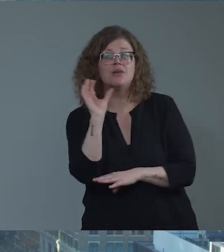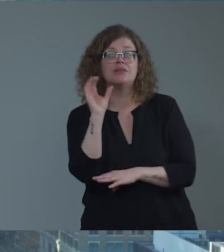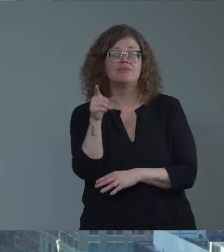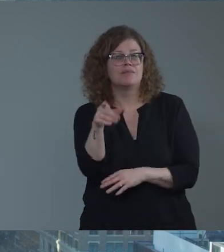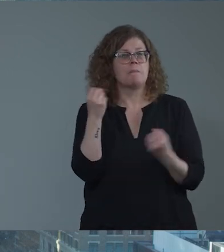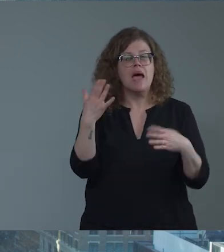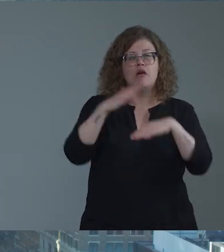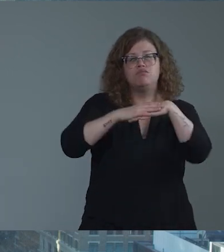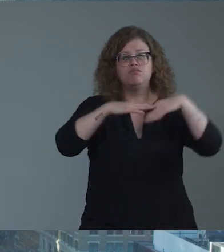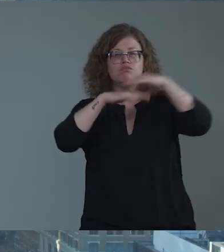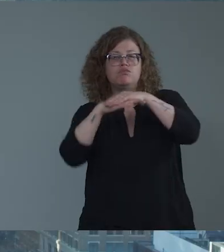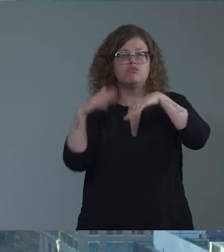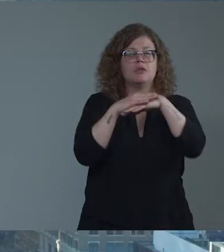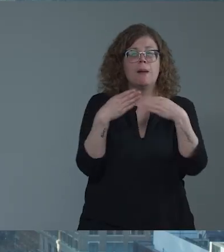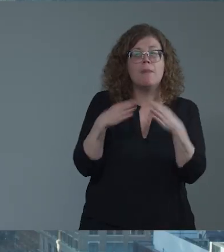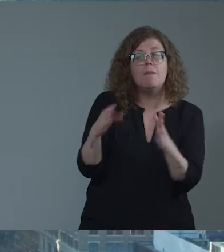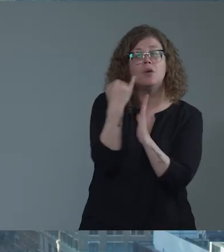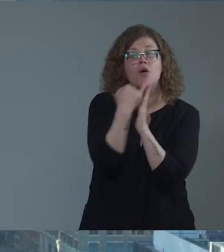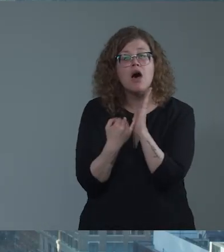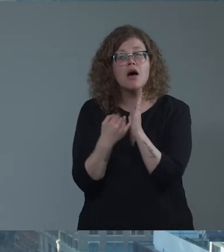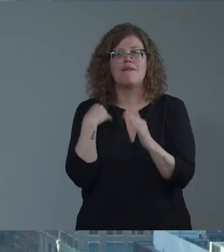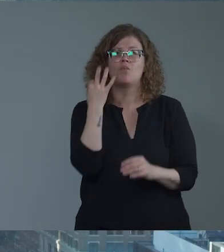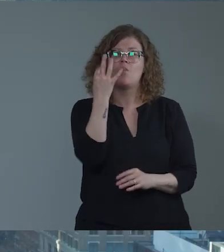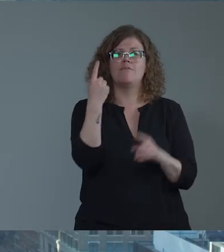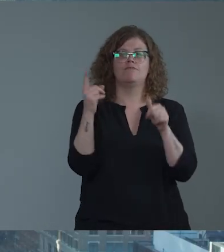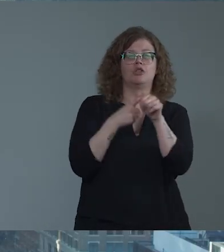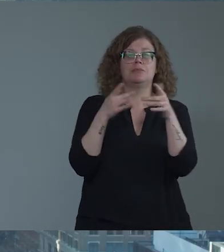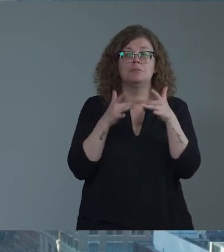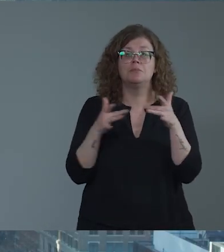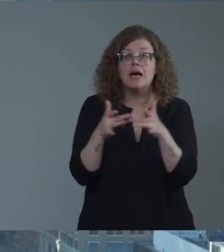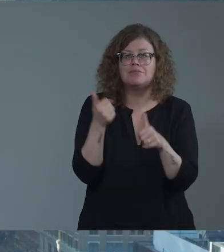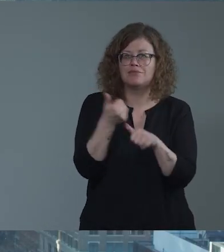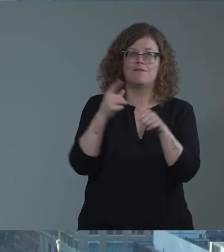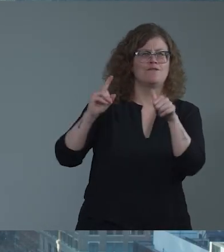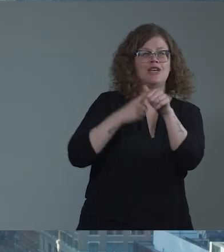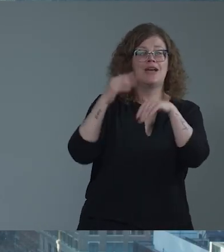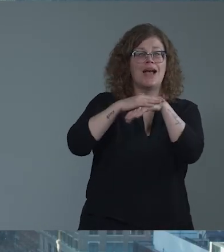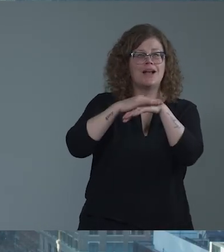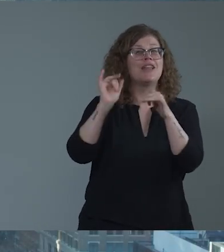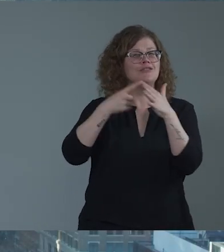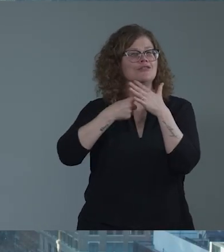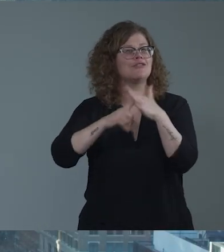Development to be a part of, impacting Calgarians through public art,